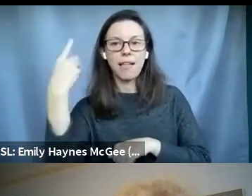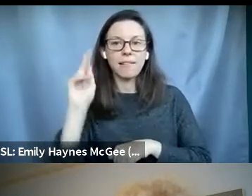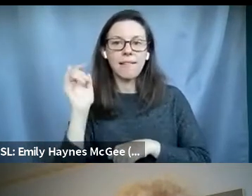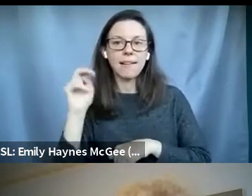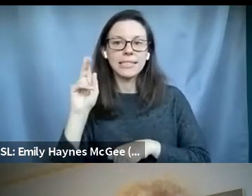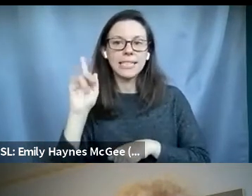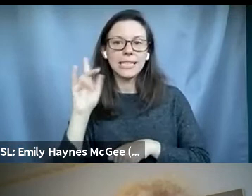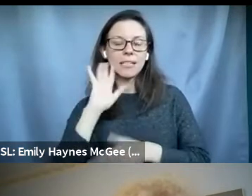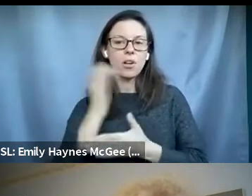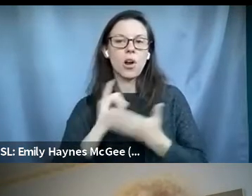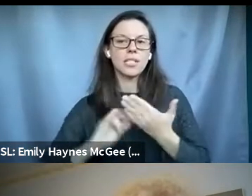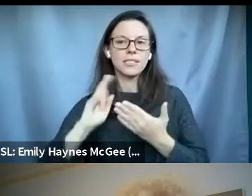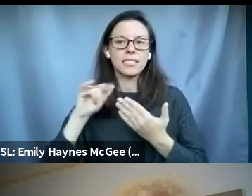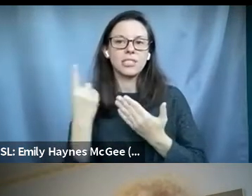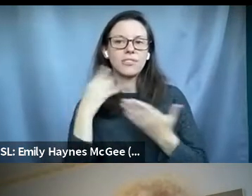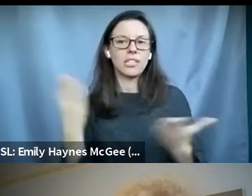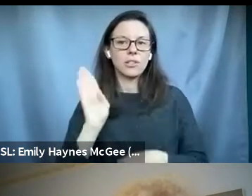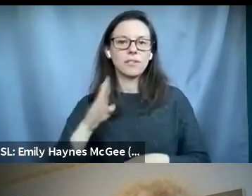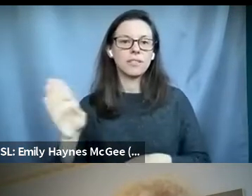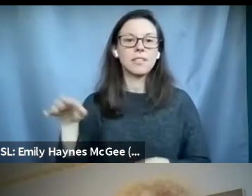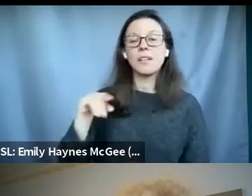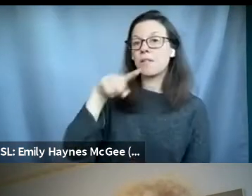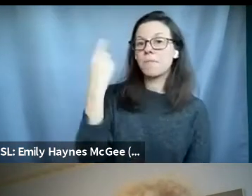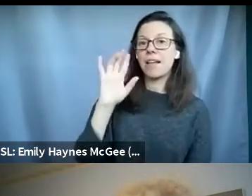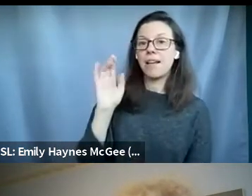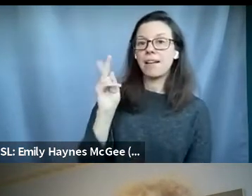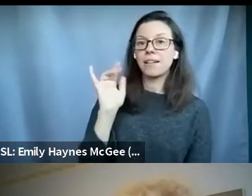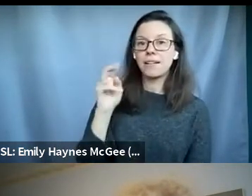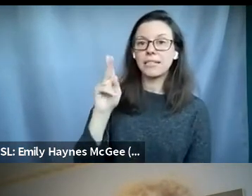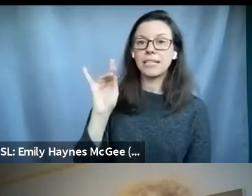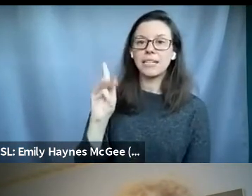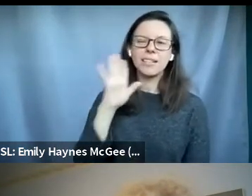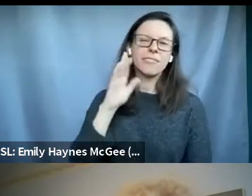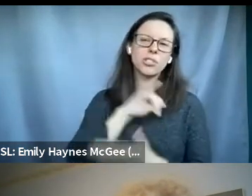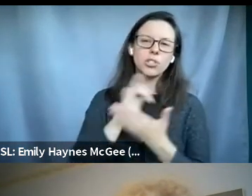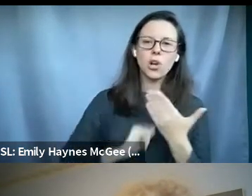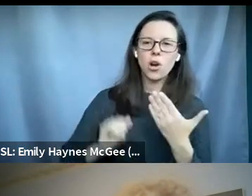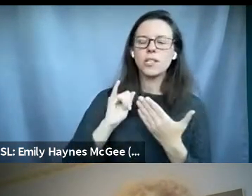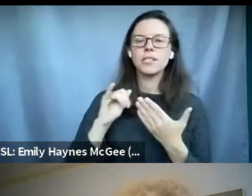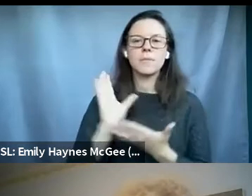Black Cotton Candy and being an arts music and wellness initiative, you know, we thought